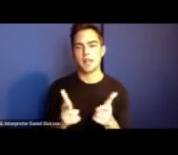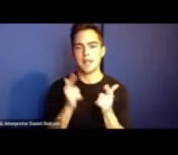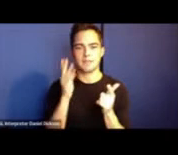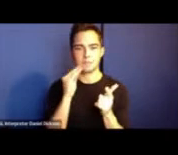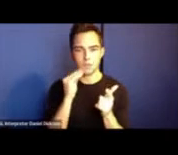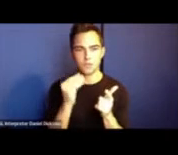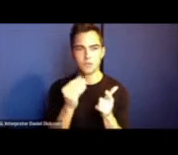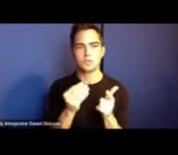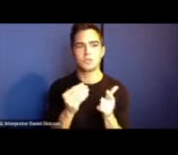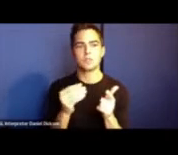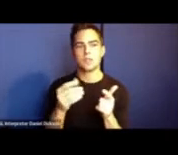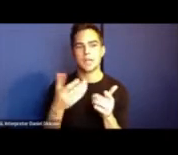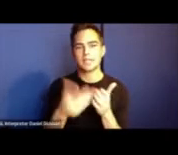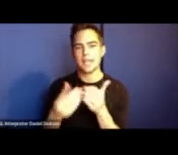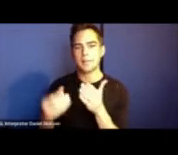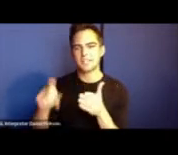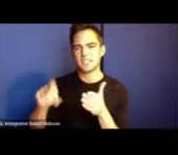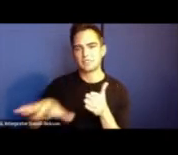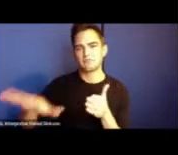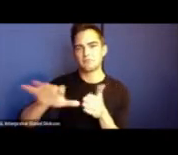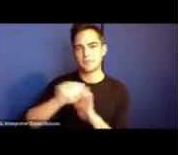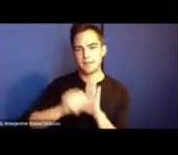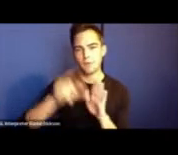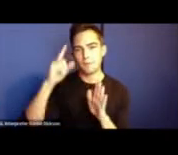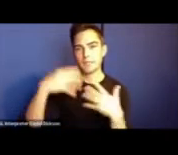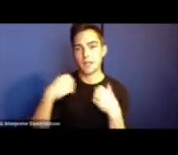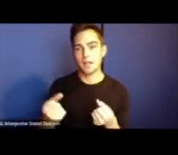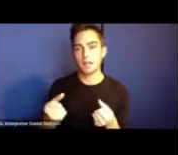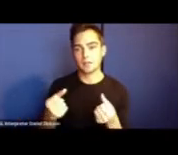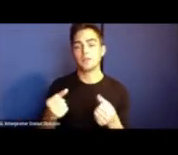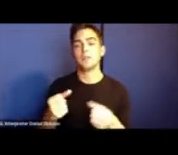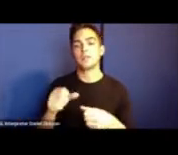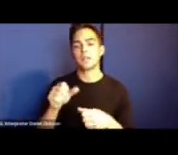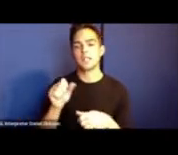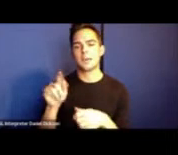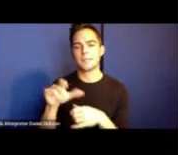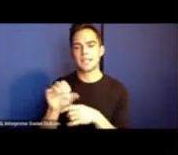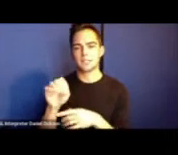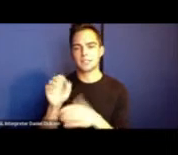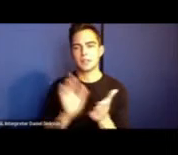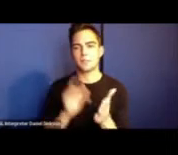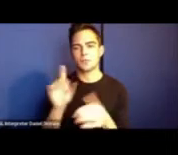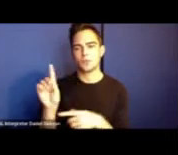and needs across the state for mental health and substance use disorder related needs. That to